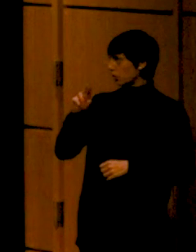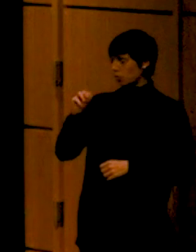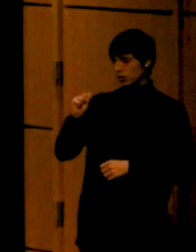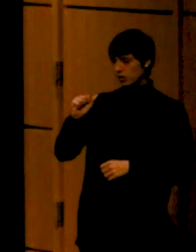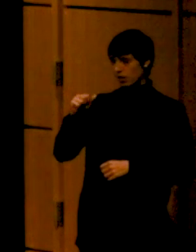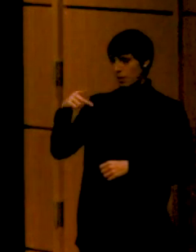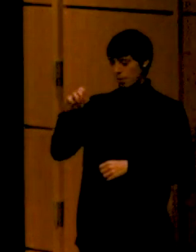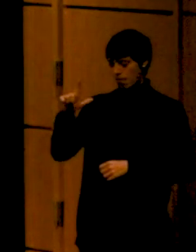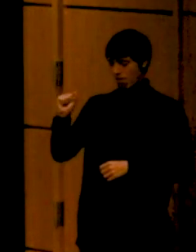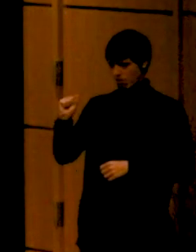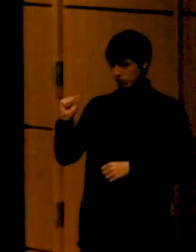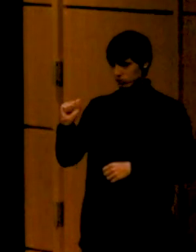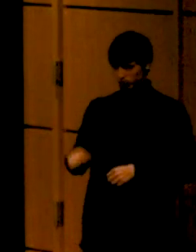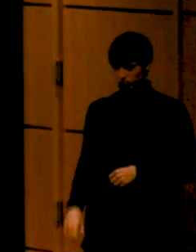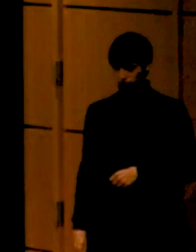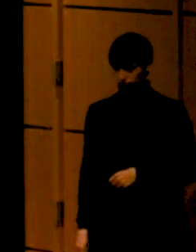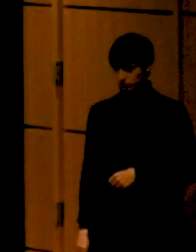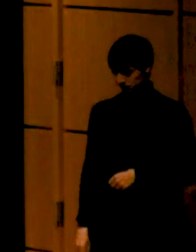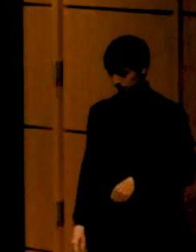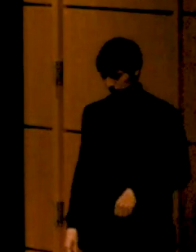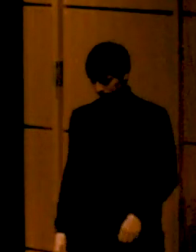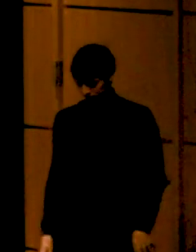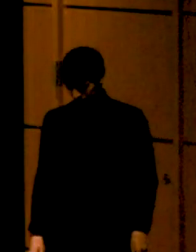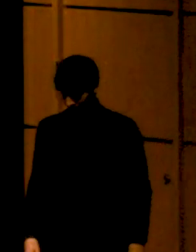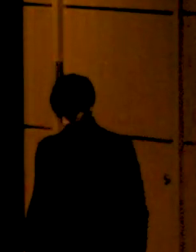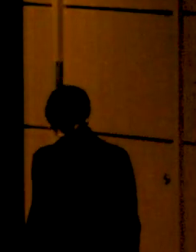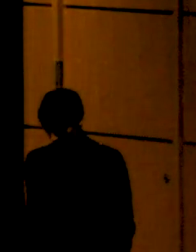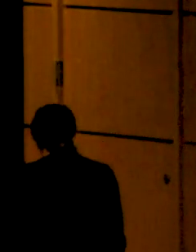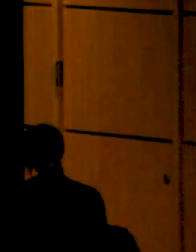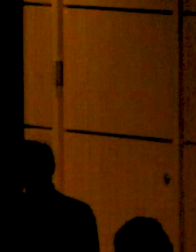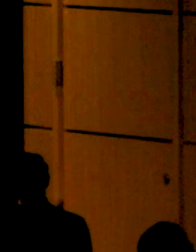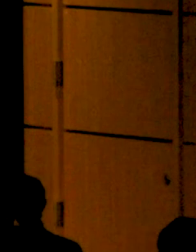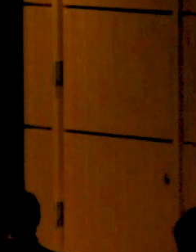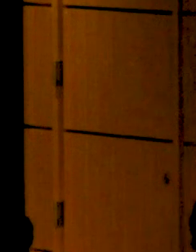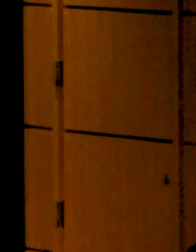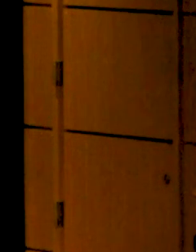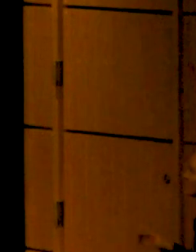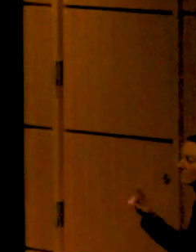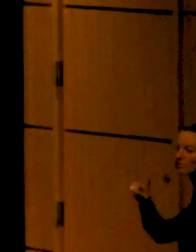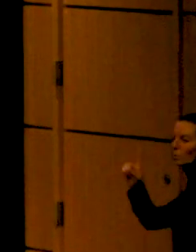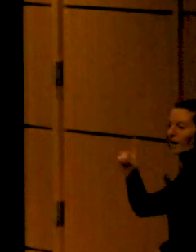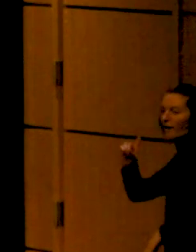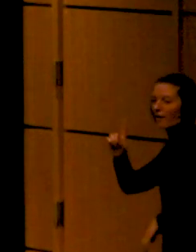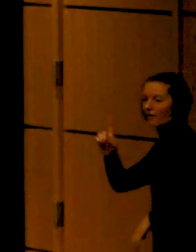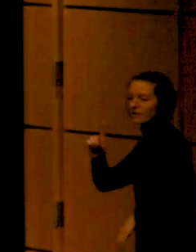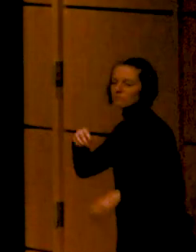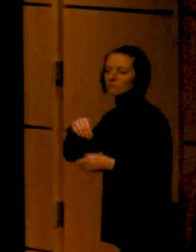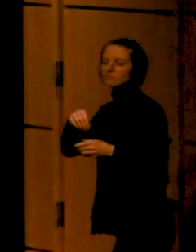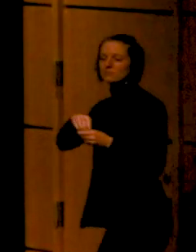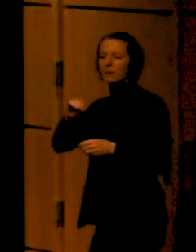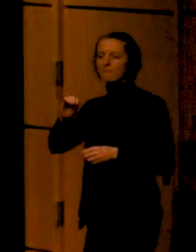There's Brad working on them in his studio, and you can see why he calls them pelts.